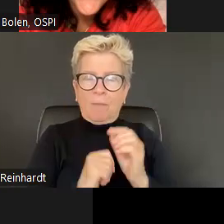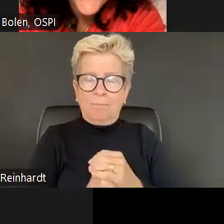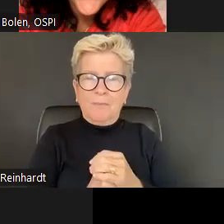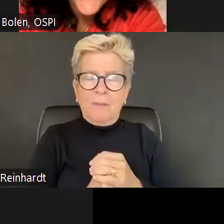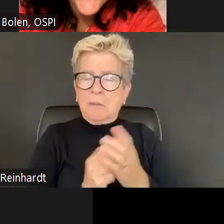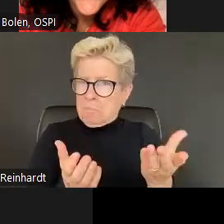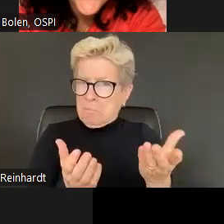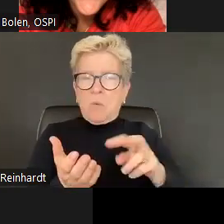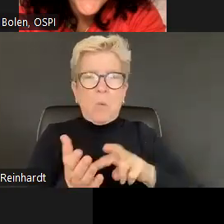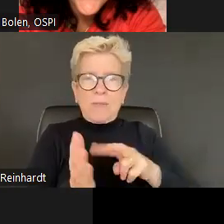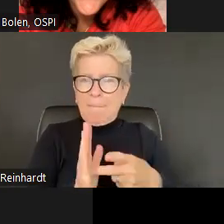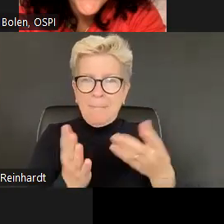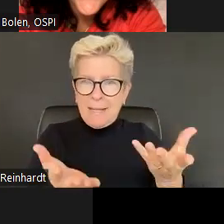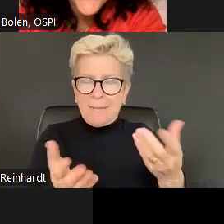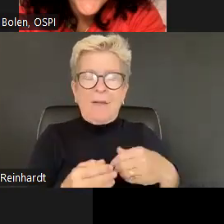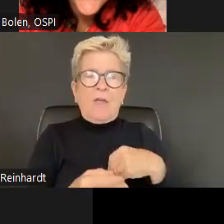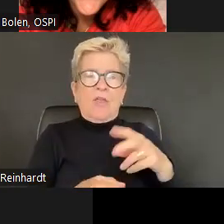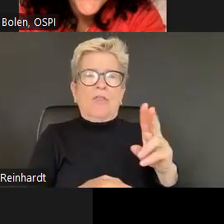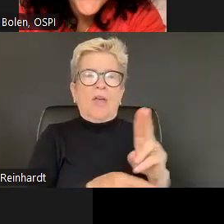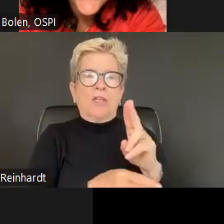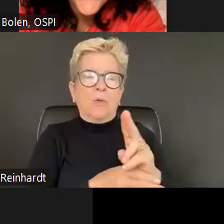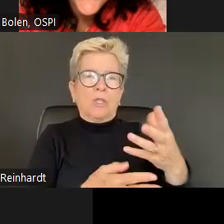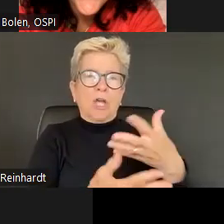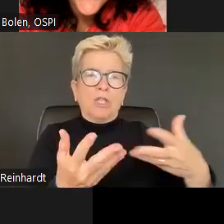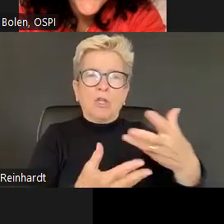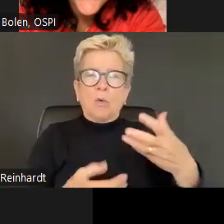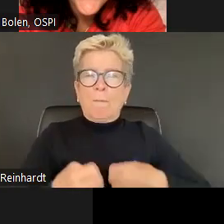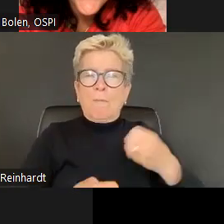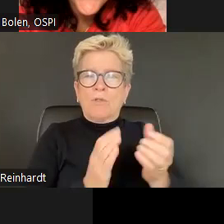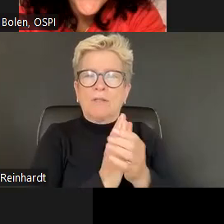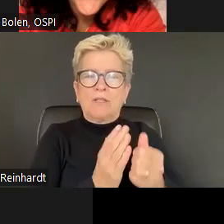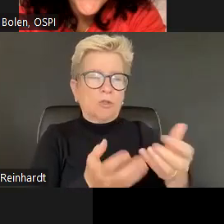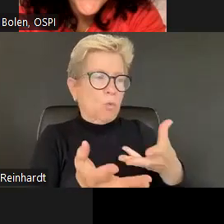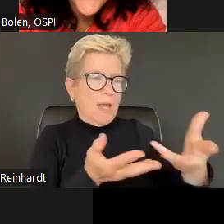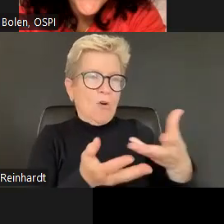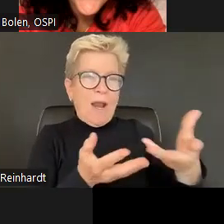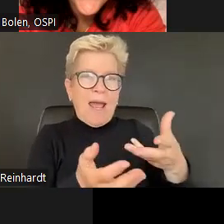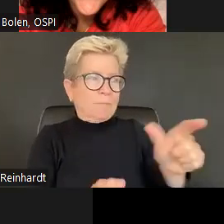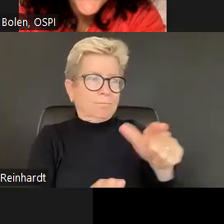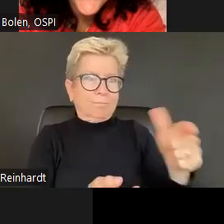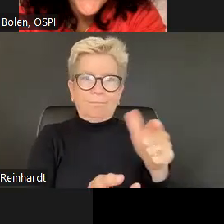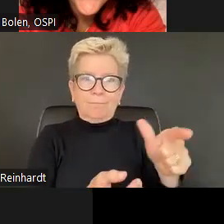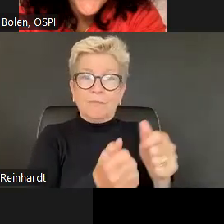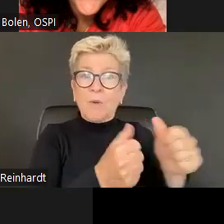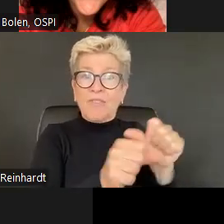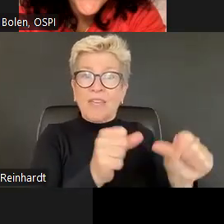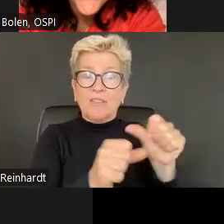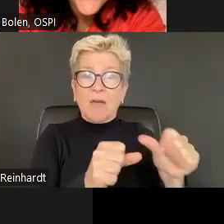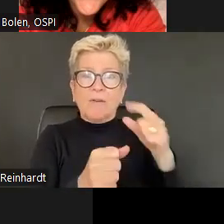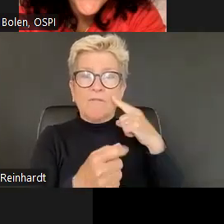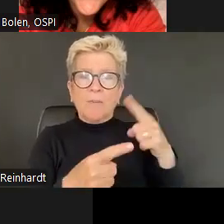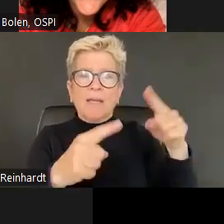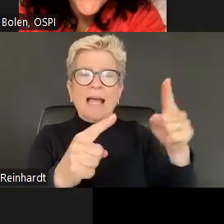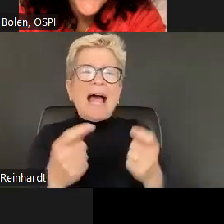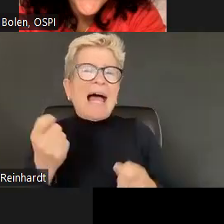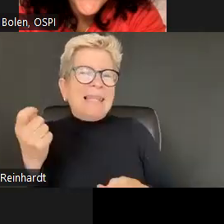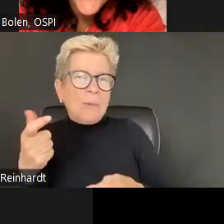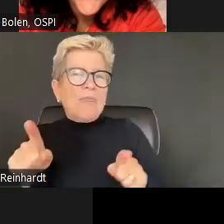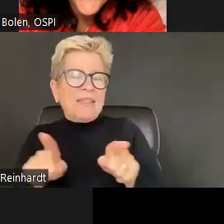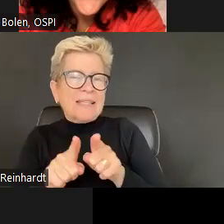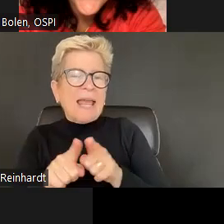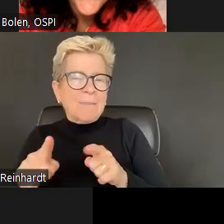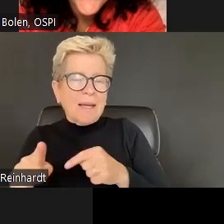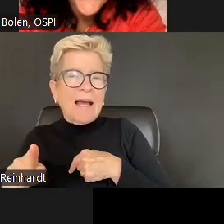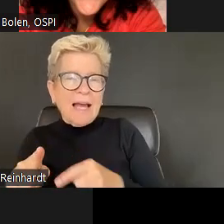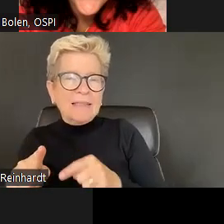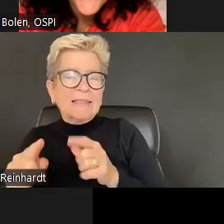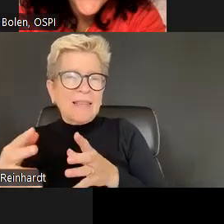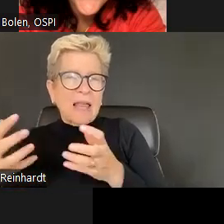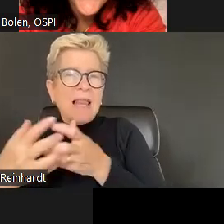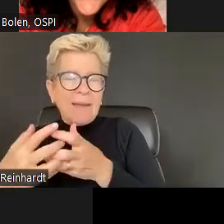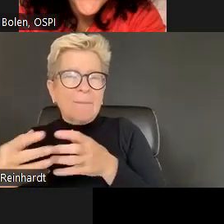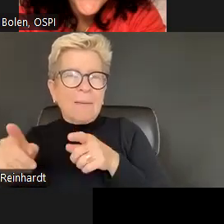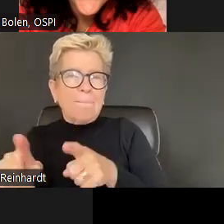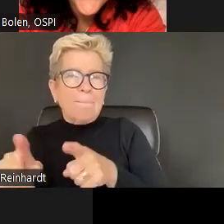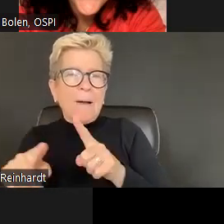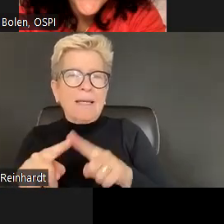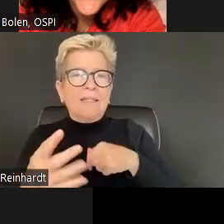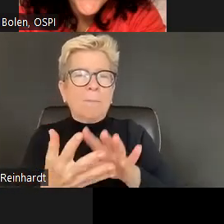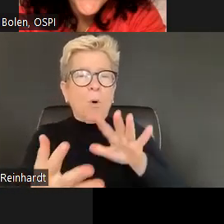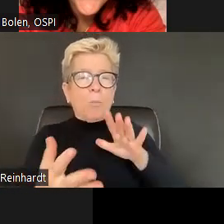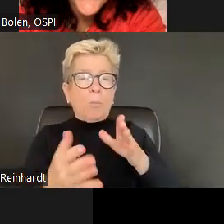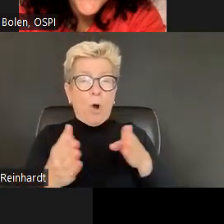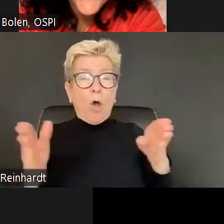So this is really saying. How can we as a How do we as a group want to interact with one another or within ourselves in order to be successful for this practice?